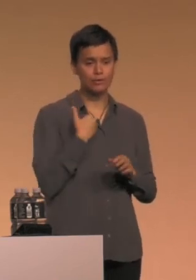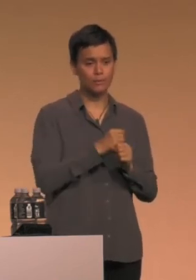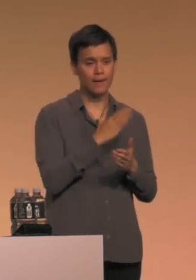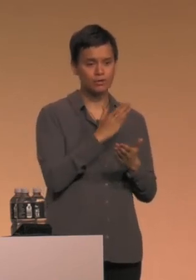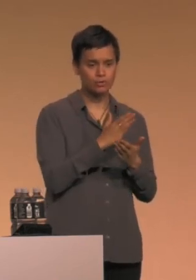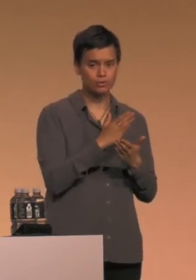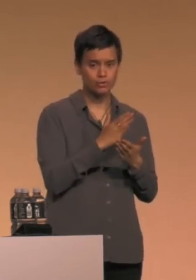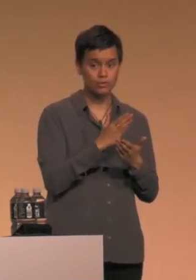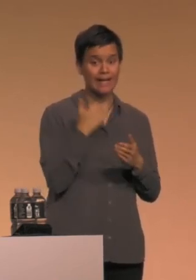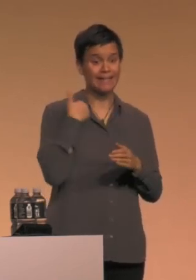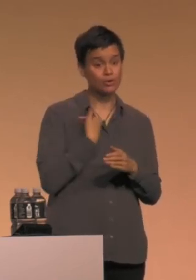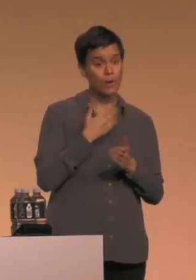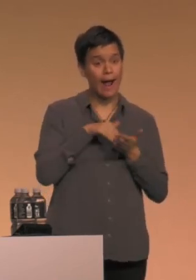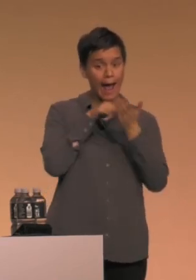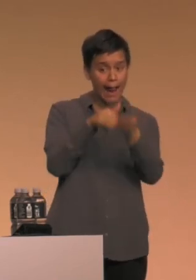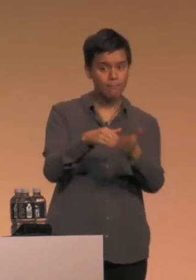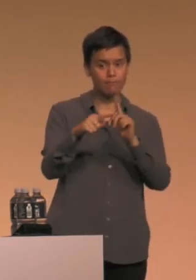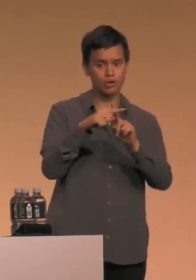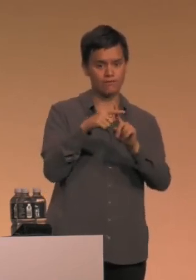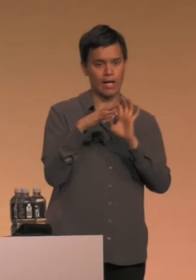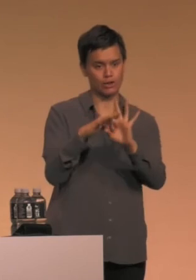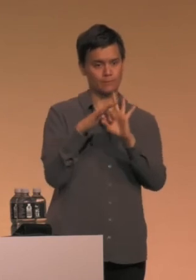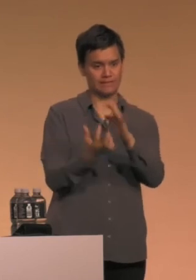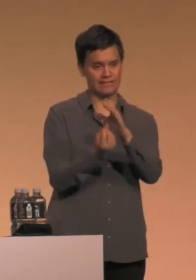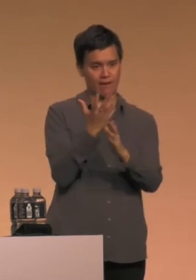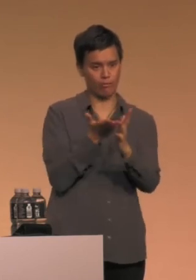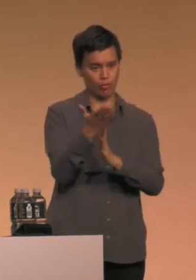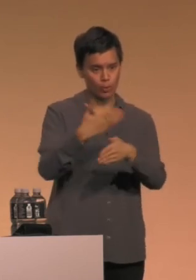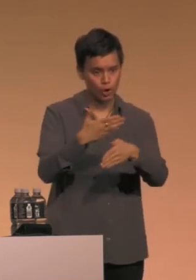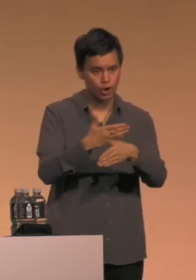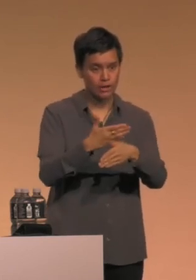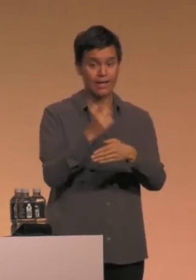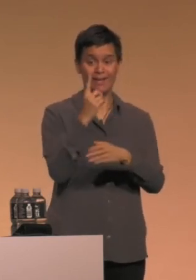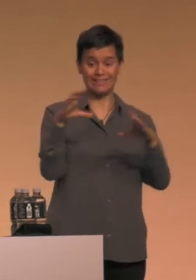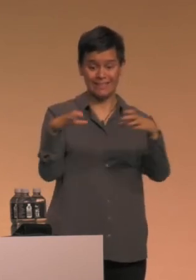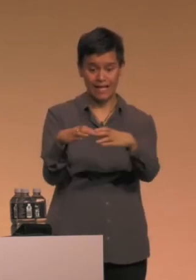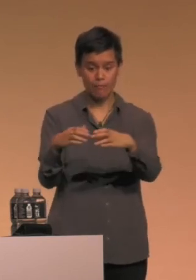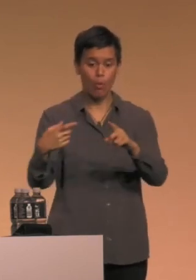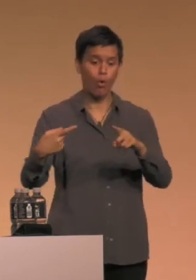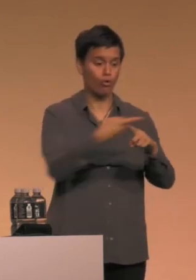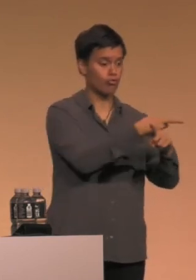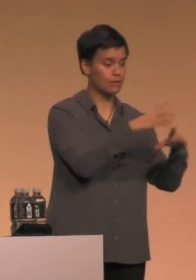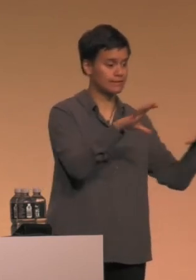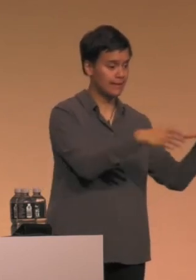positive relationships at work within teams, across teams, and throughout systems.